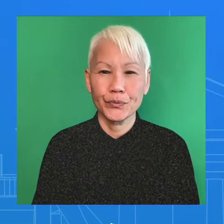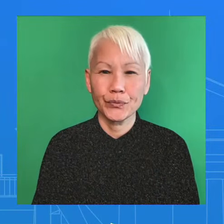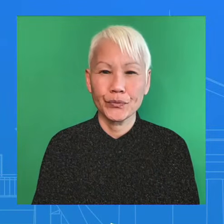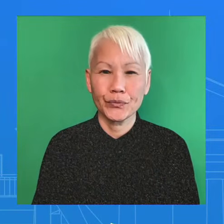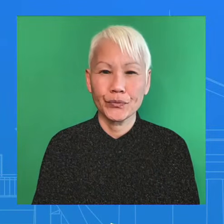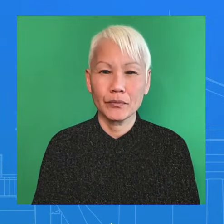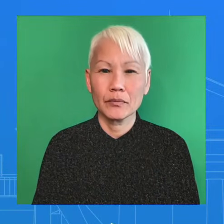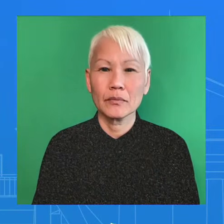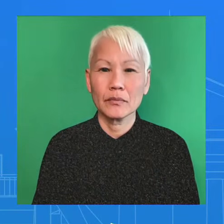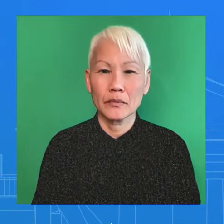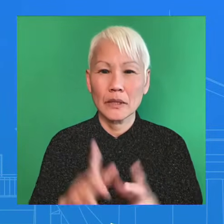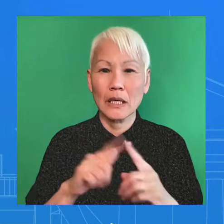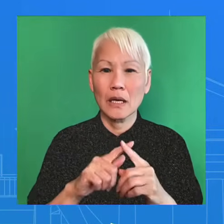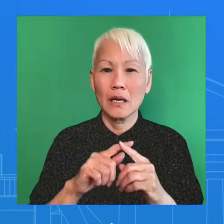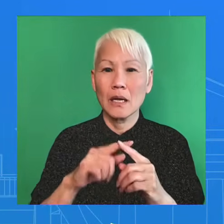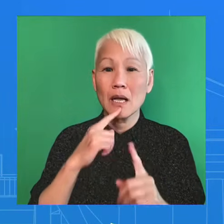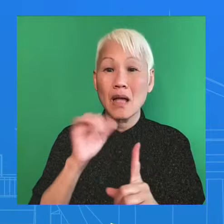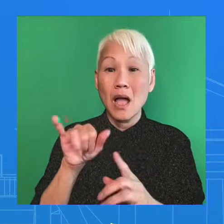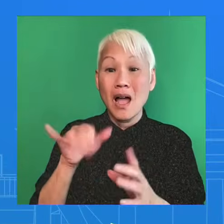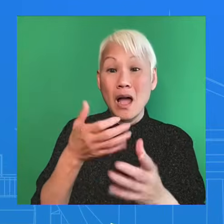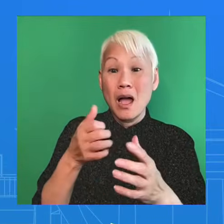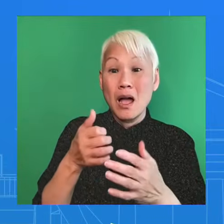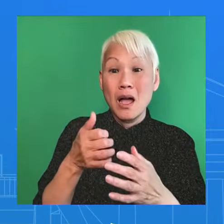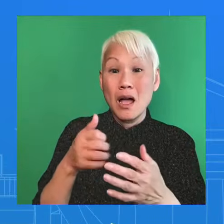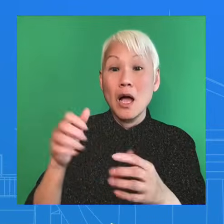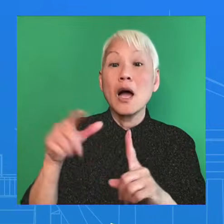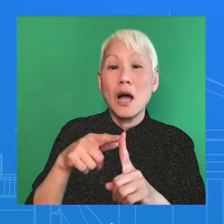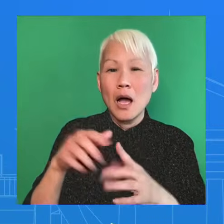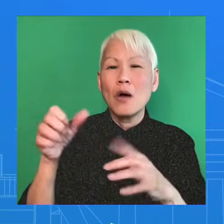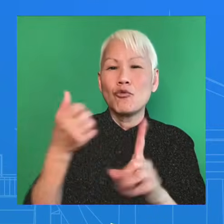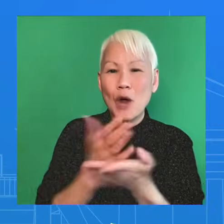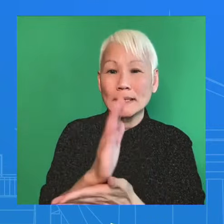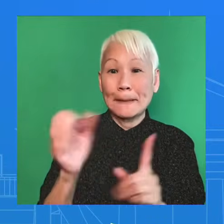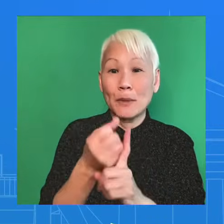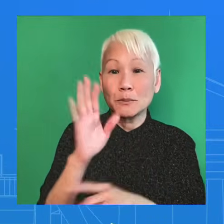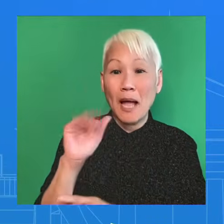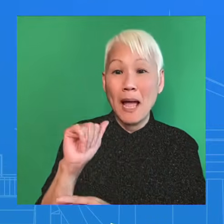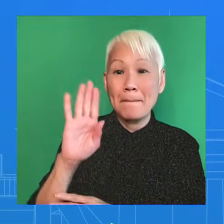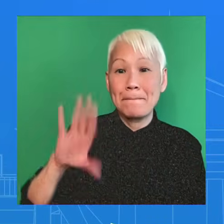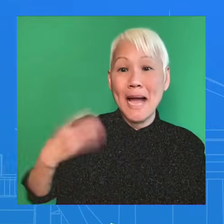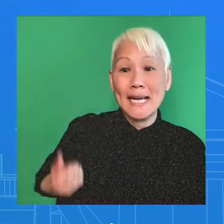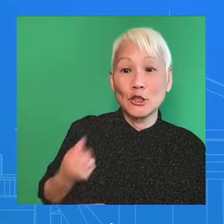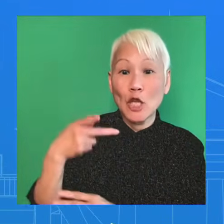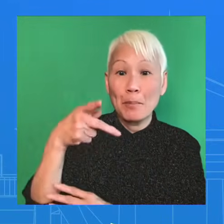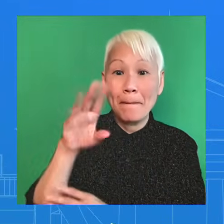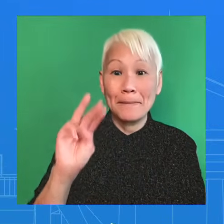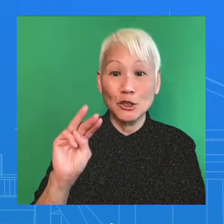including stricter individual sanction, and to give the people of Bangladesh the best possible chance